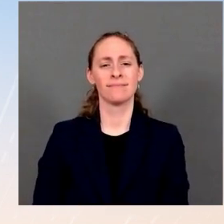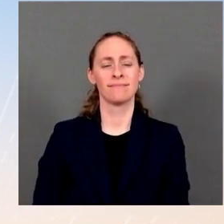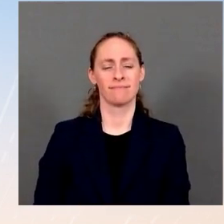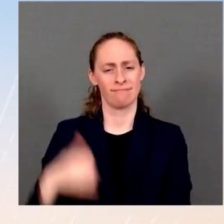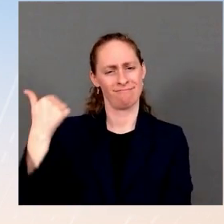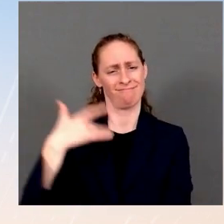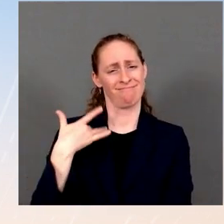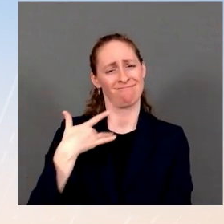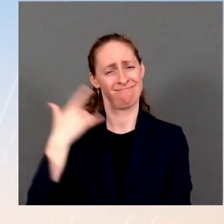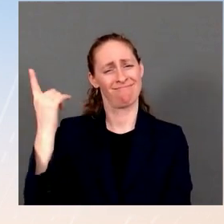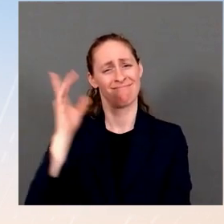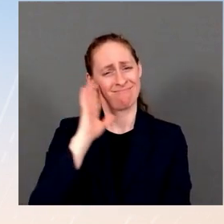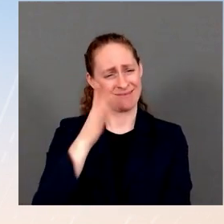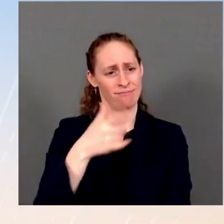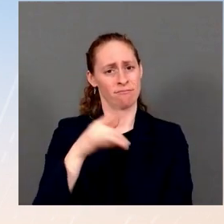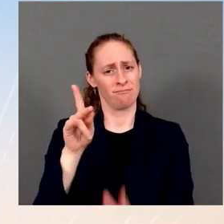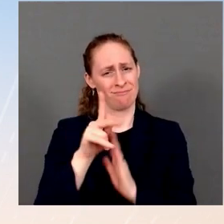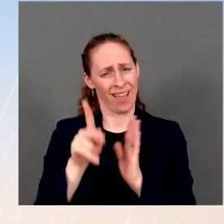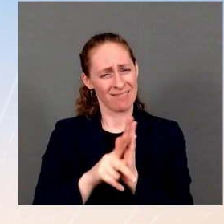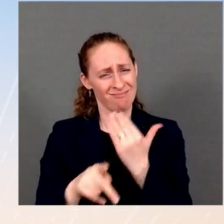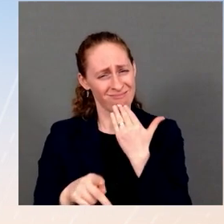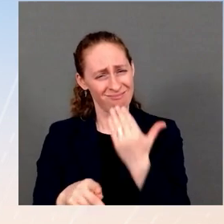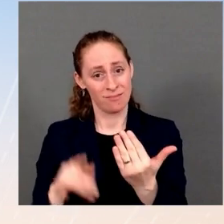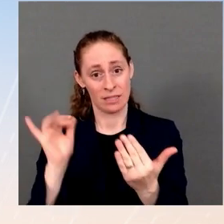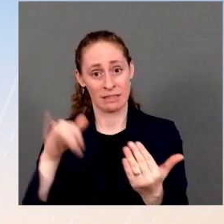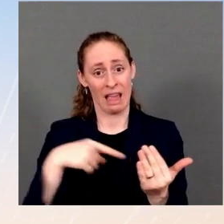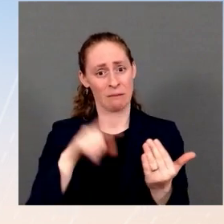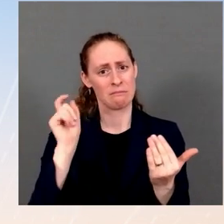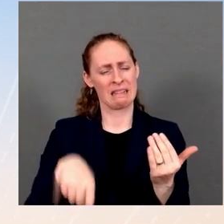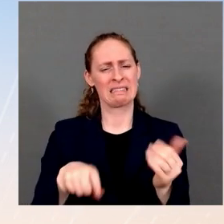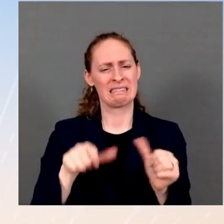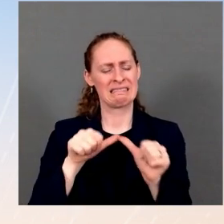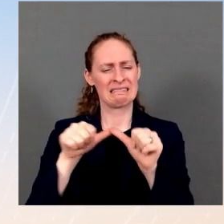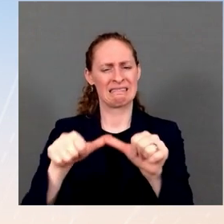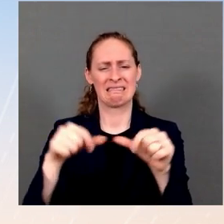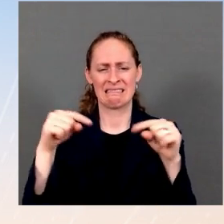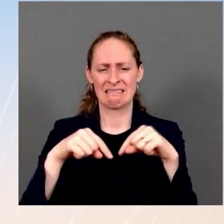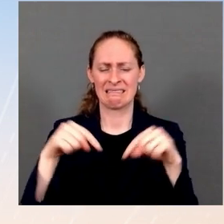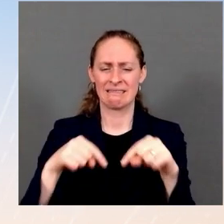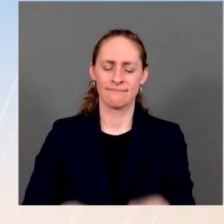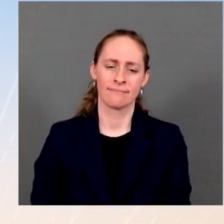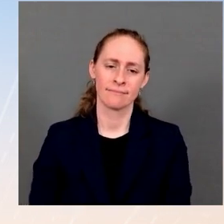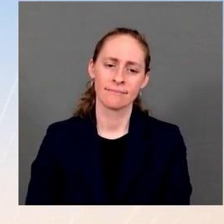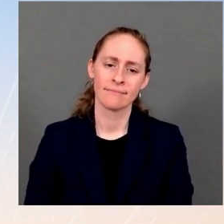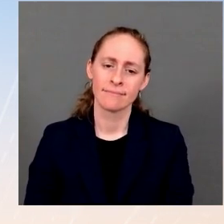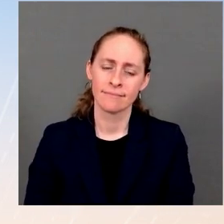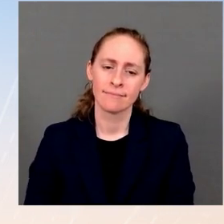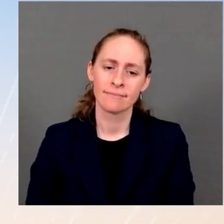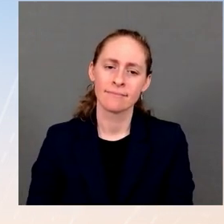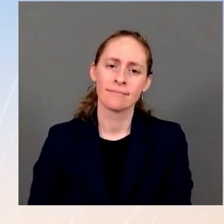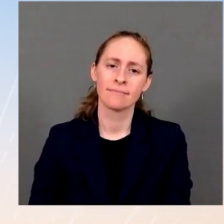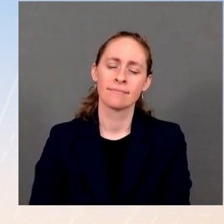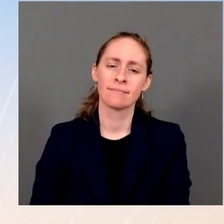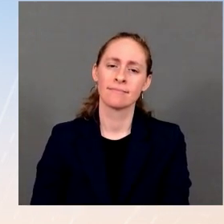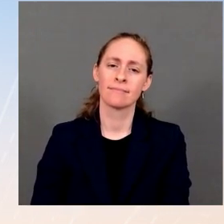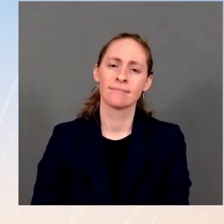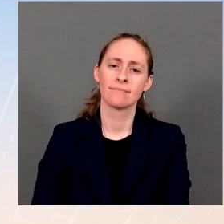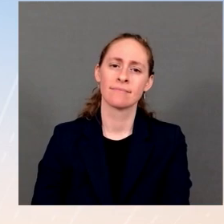And that's why he included it in the Build Back Better plan. The Press: And so must it remain in the Build Back Better plan? Because there's some talks about it possibly being removed